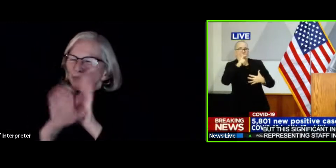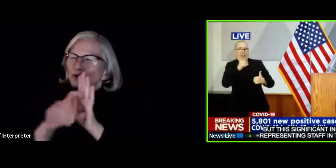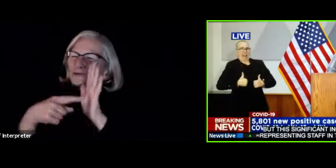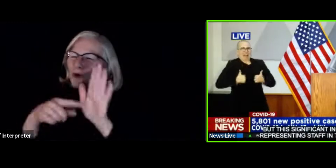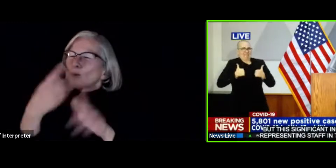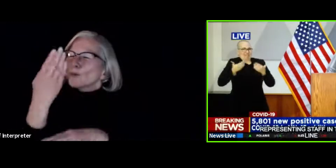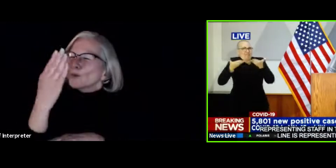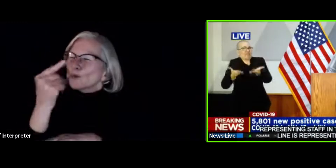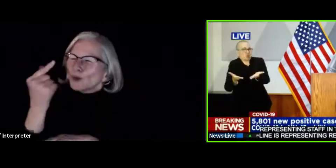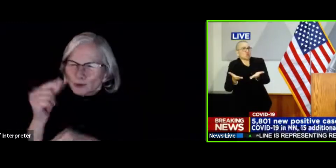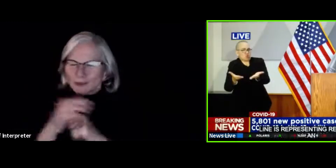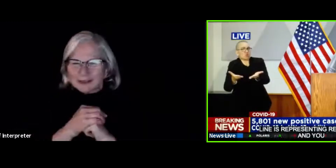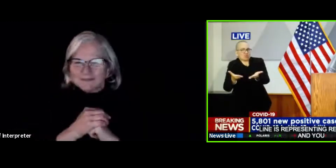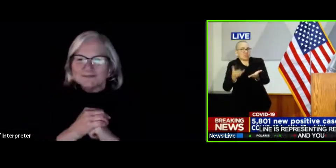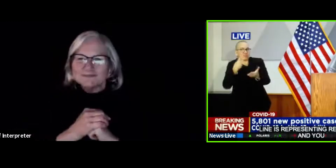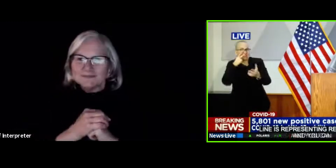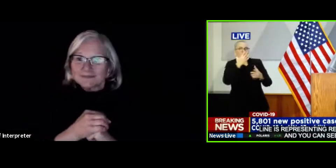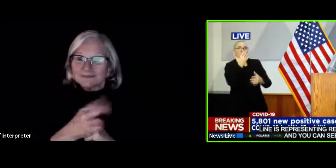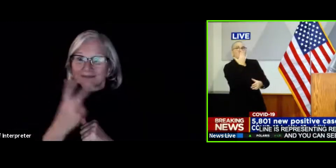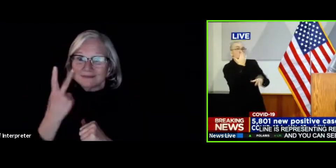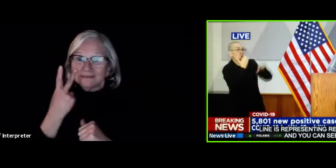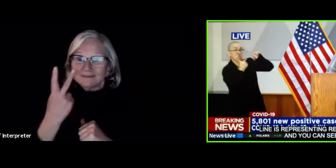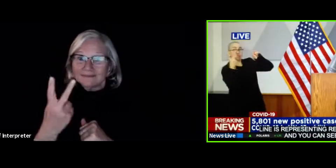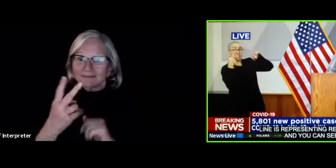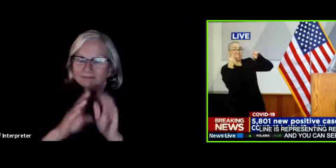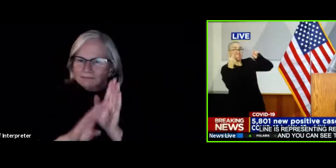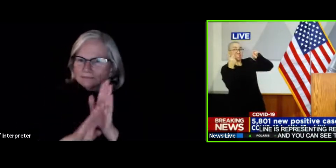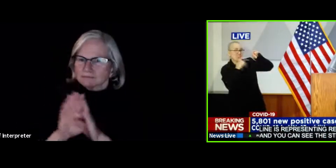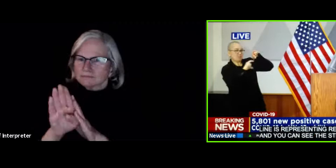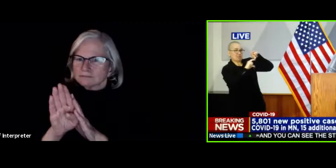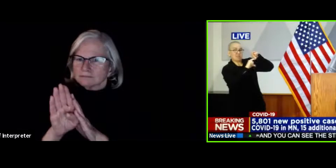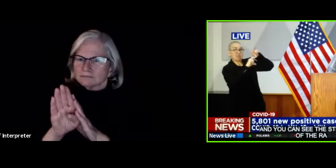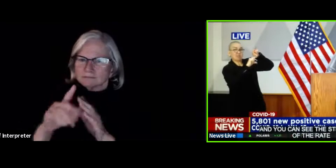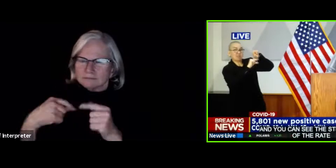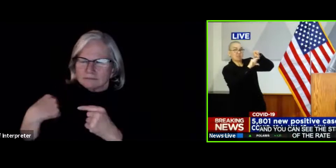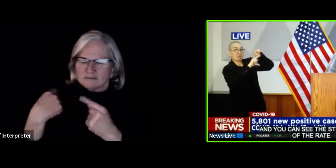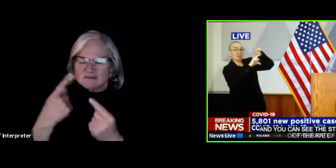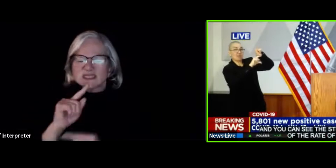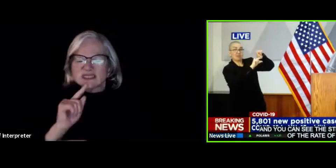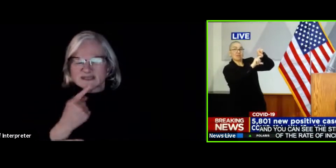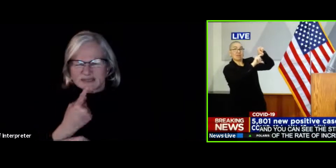RECENT WEEKS HERE AMONG THIS CRITICAL SECTOR.